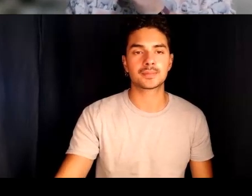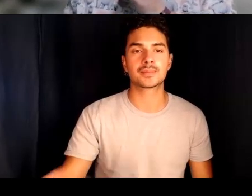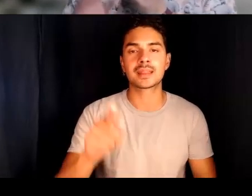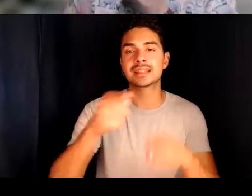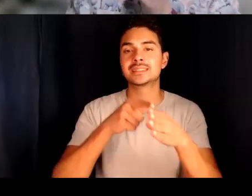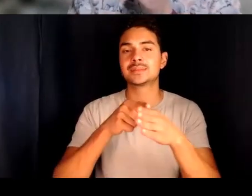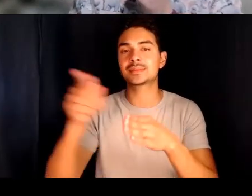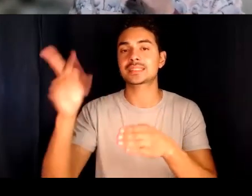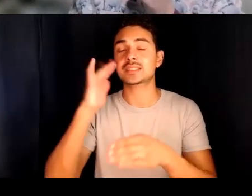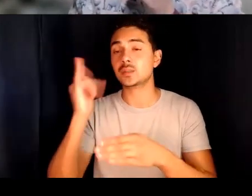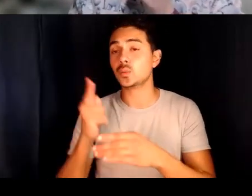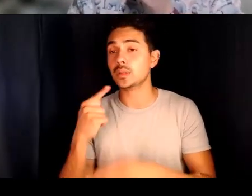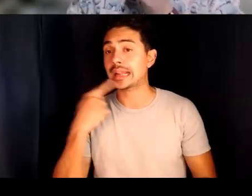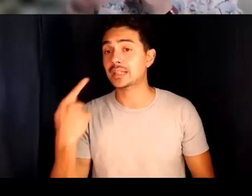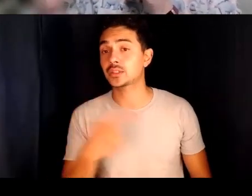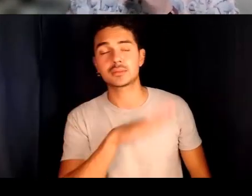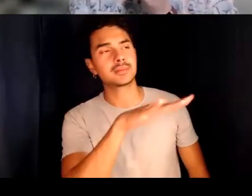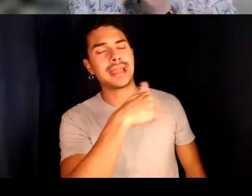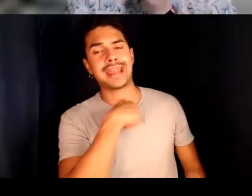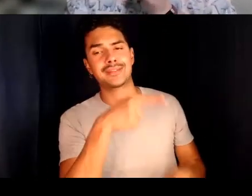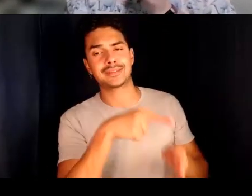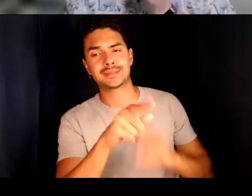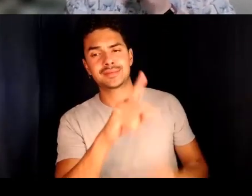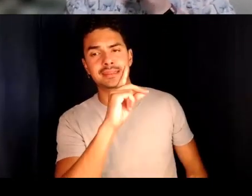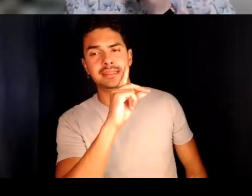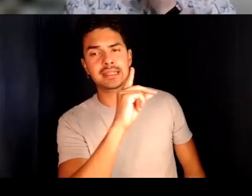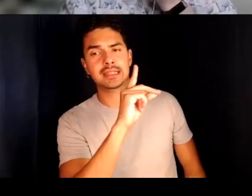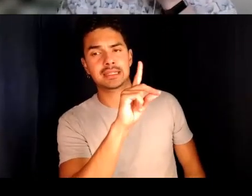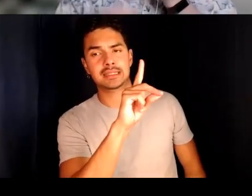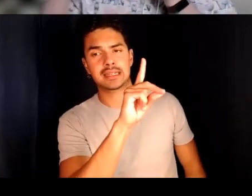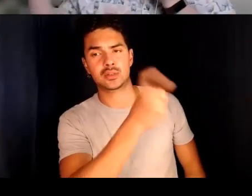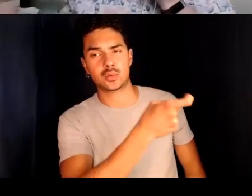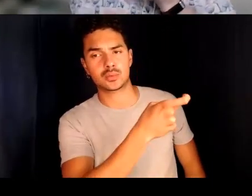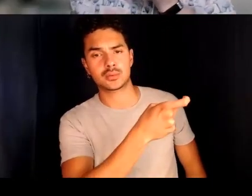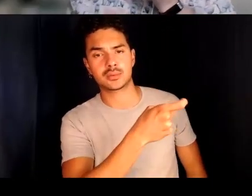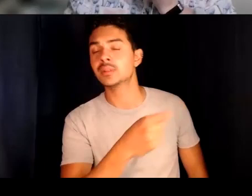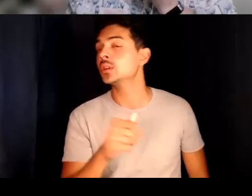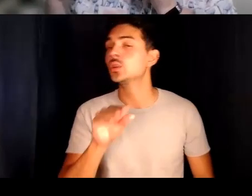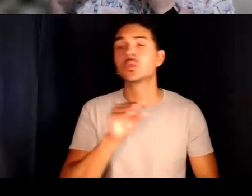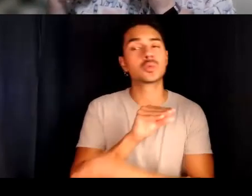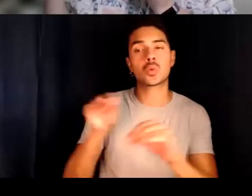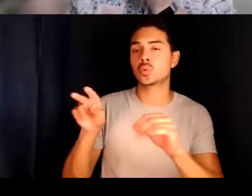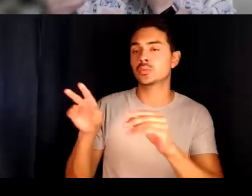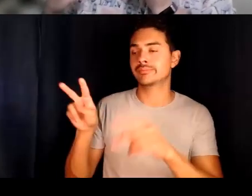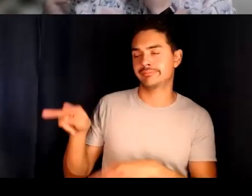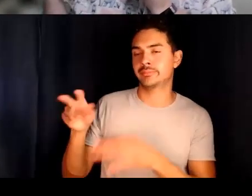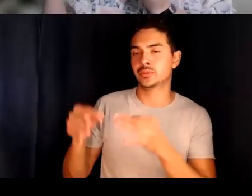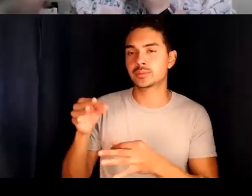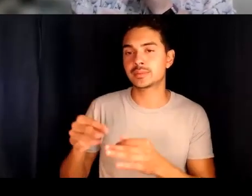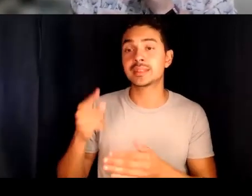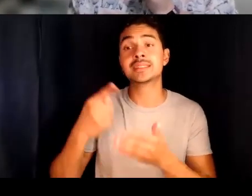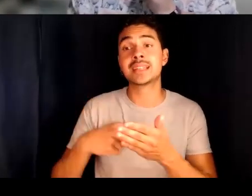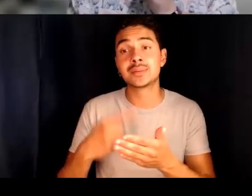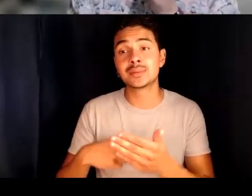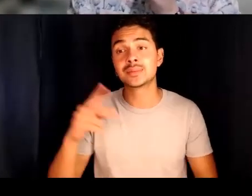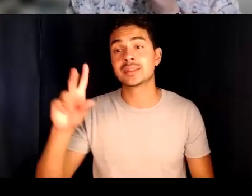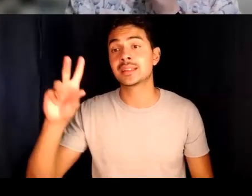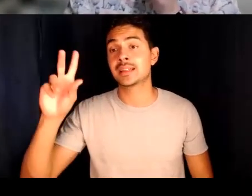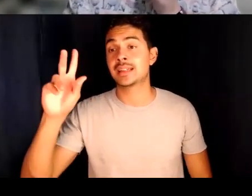again, just a reminder to be nonjudgmental. Some people find a diagnosis super helpful